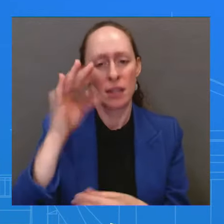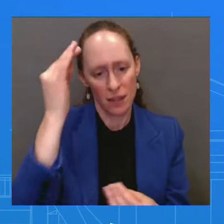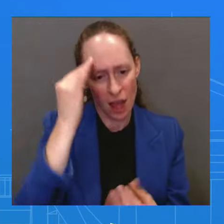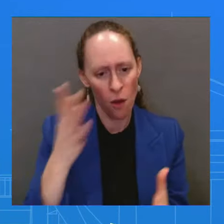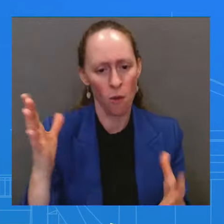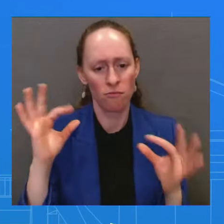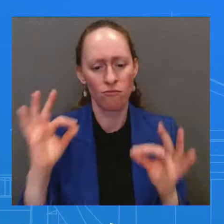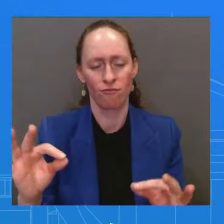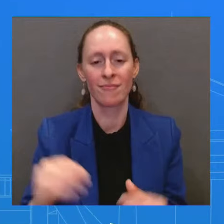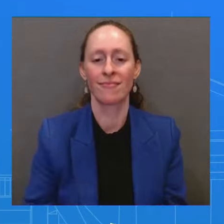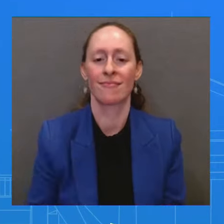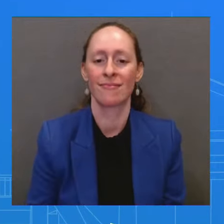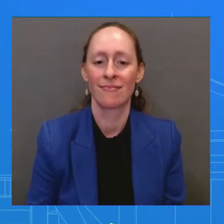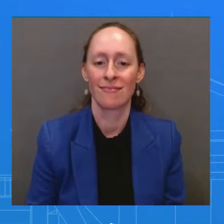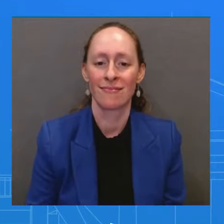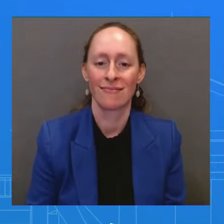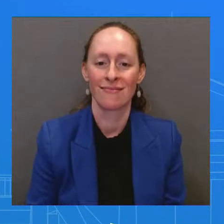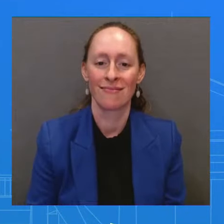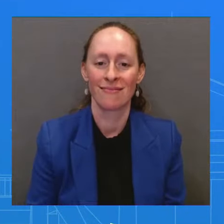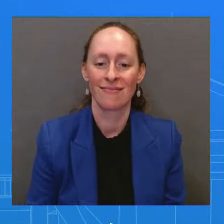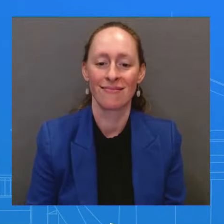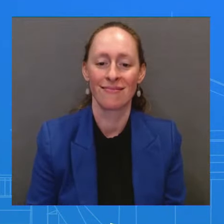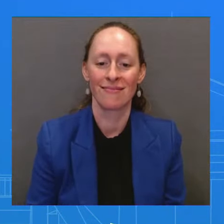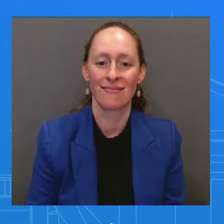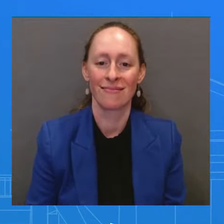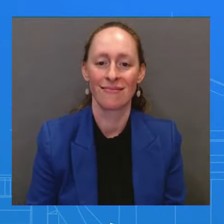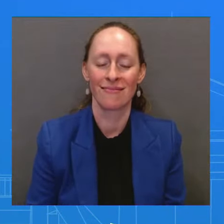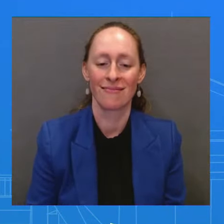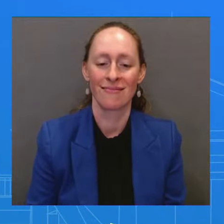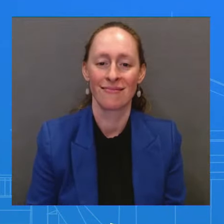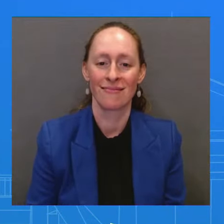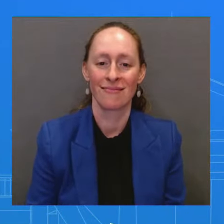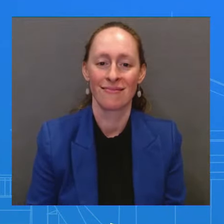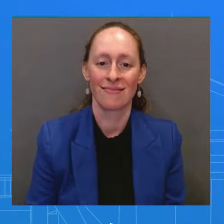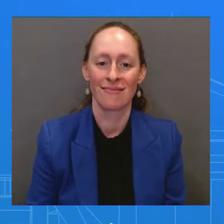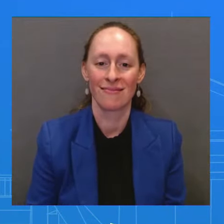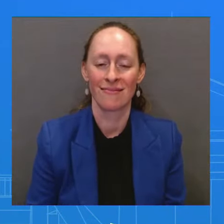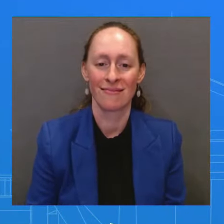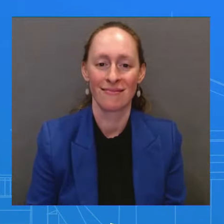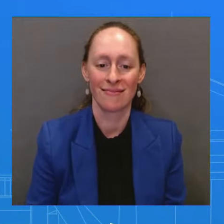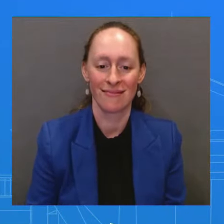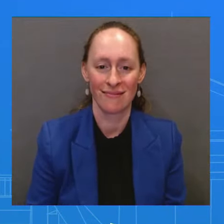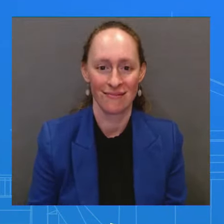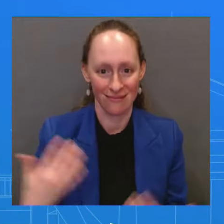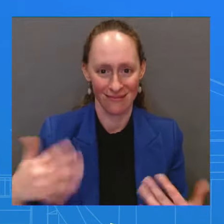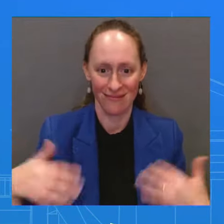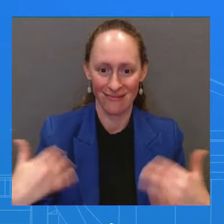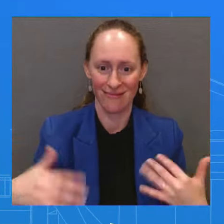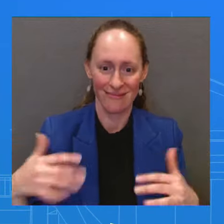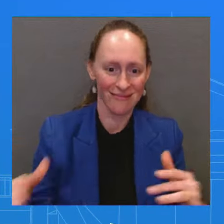The Press: Thanks, Karine. Two topics. Ms. Jean-Pierre: This is quite something. The Press: This is going to be a good test. The Press: Does the White House have a reaction to the shooting